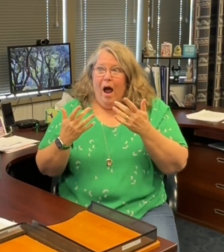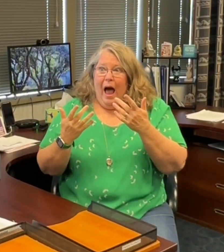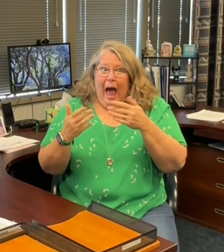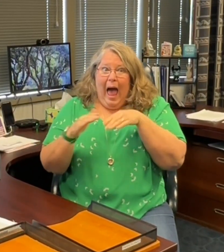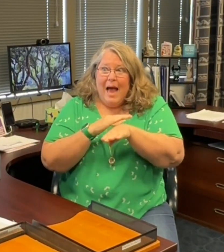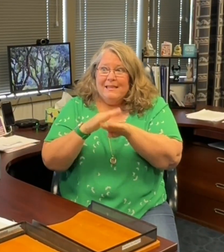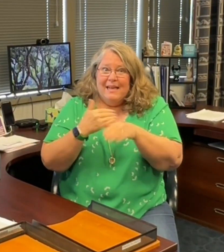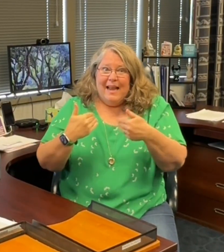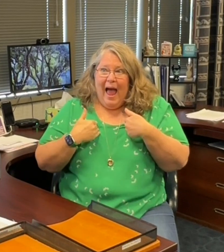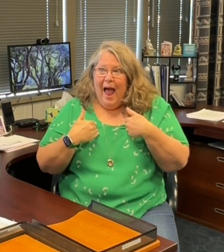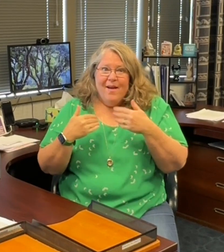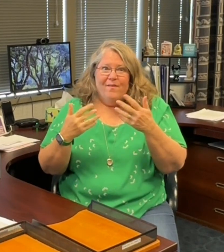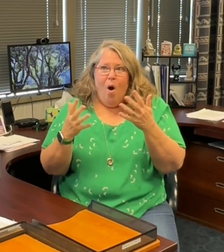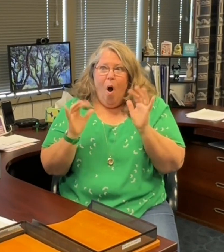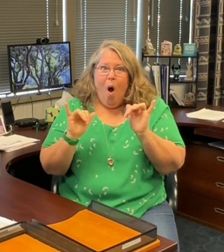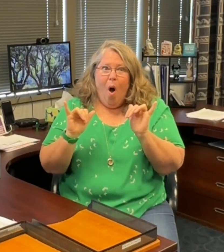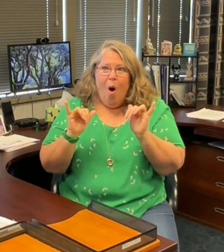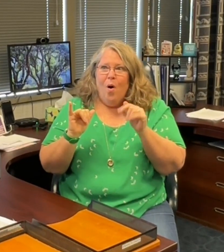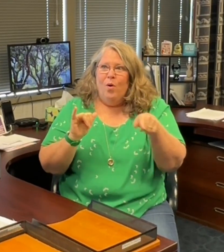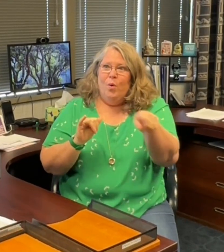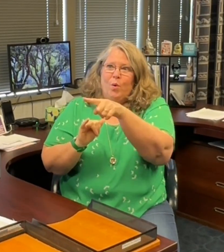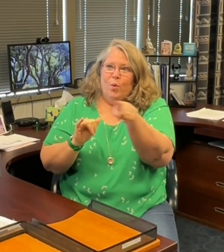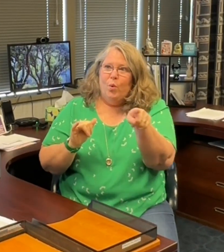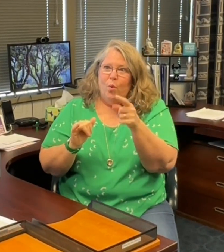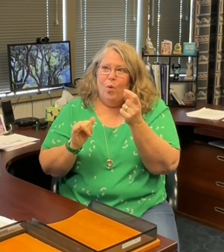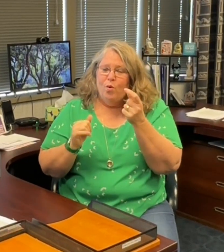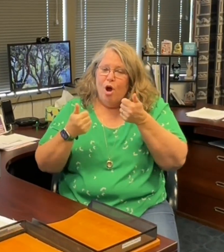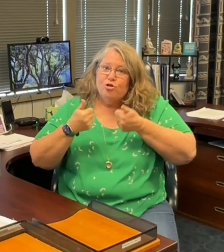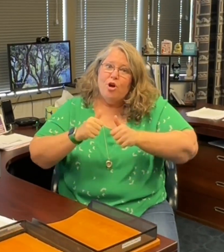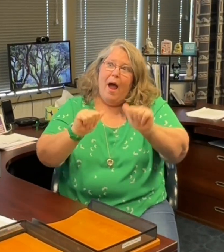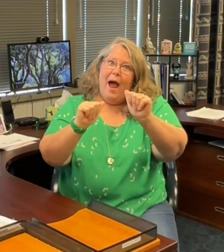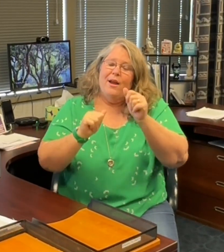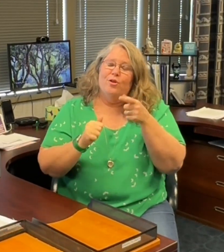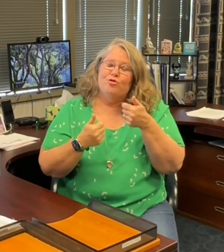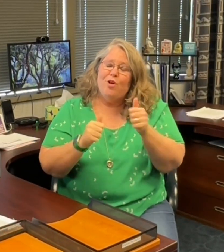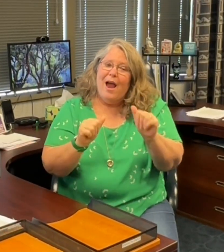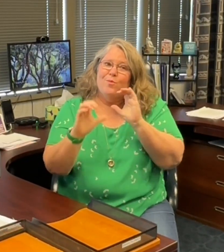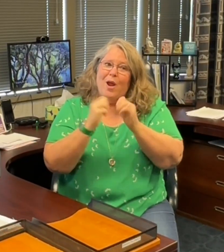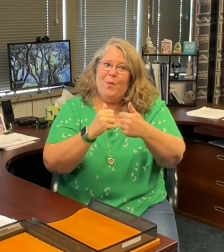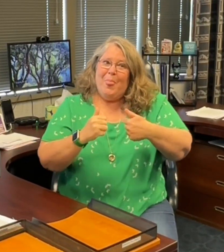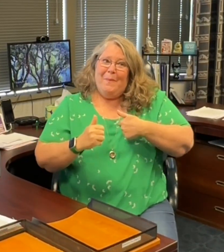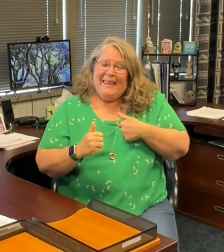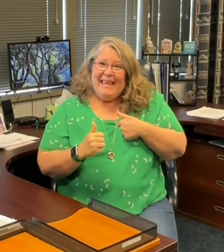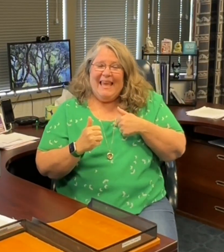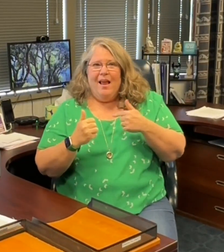things that changes their their attitude very quickly uh they try to people are trying to